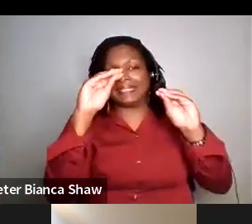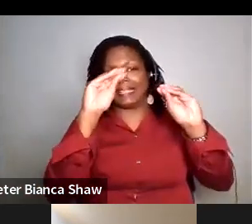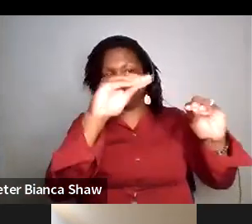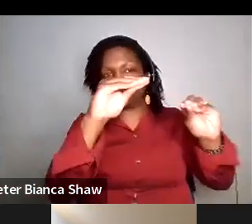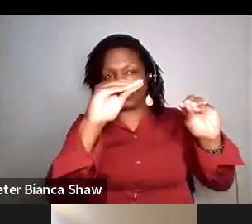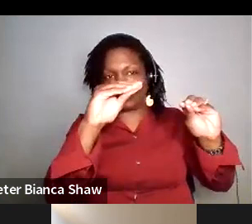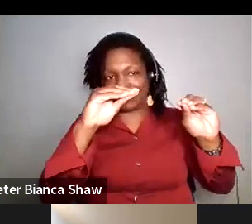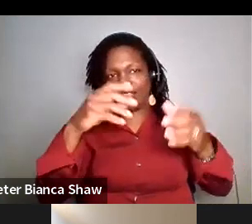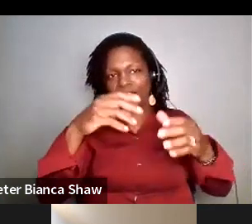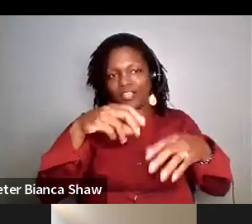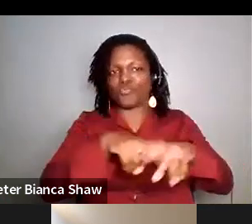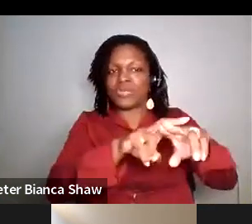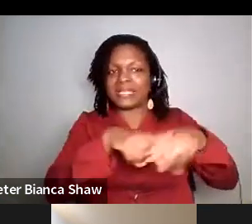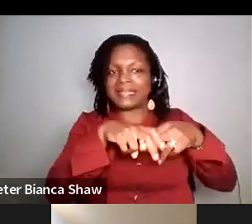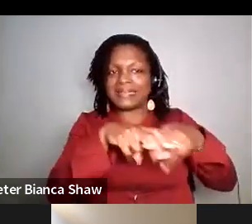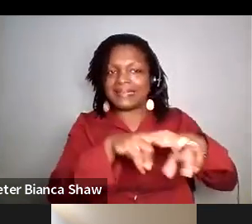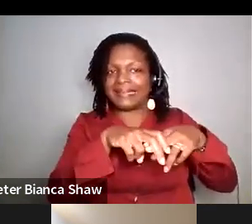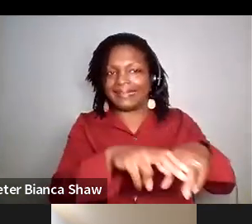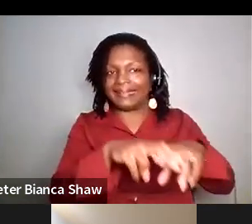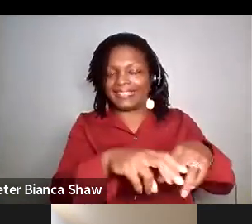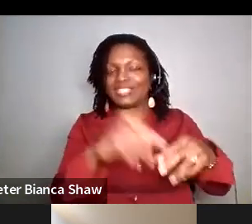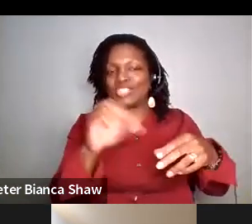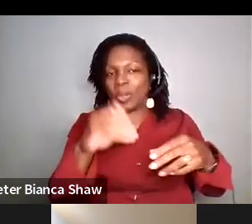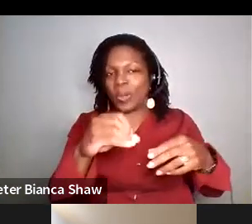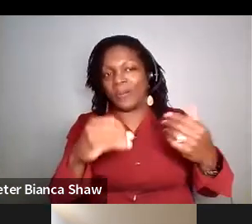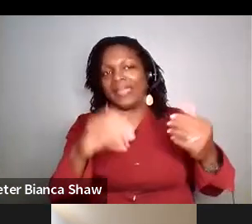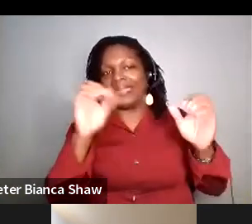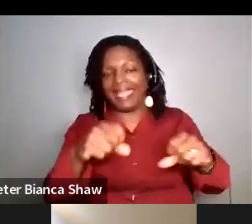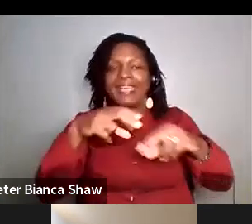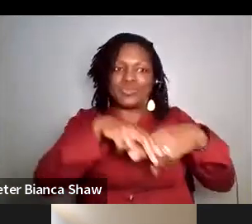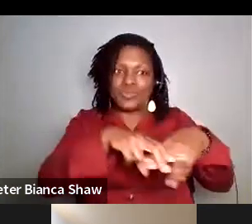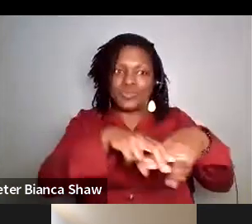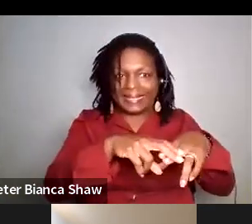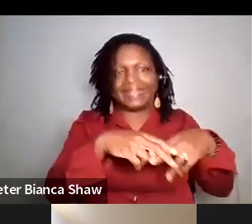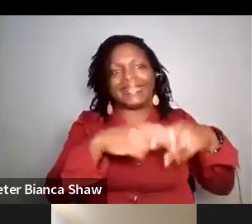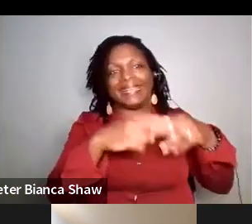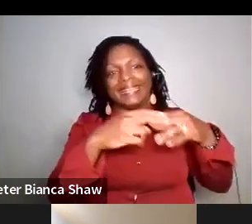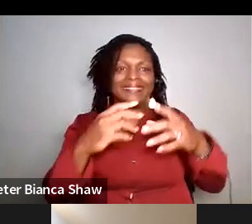But yeah, you you often find yourself doing strange things for your child.